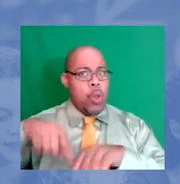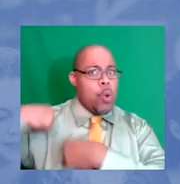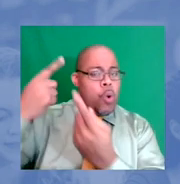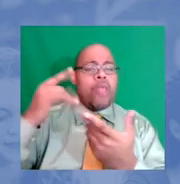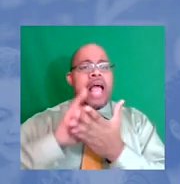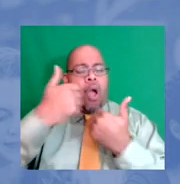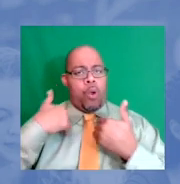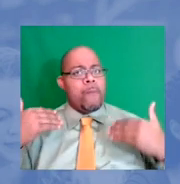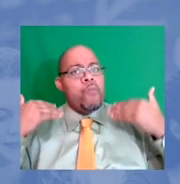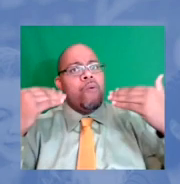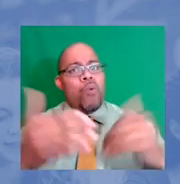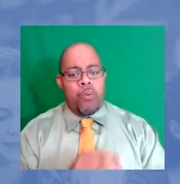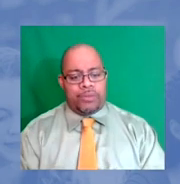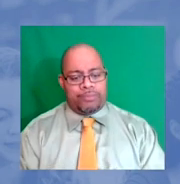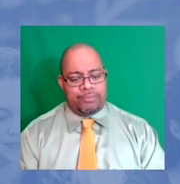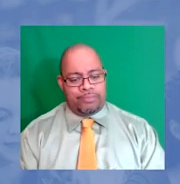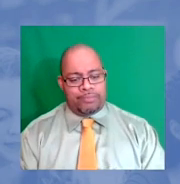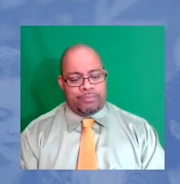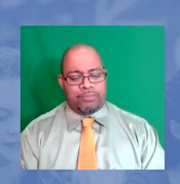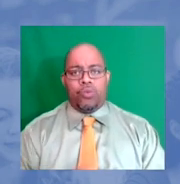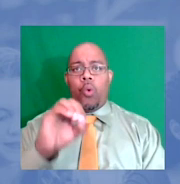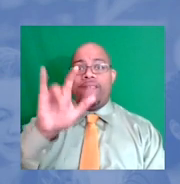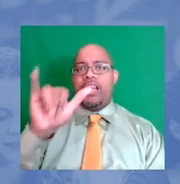THAT'S WONDERFUL. YOU SHOW HOW YOU'VE TAKEN, YOU DIDN'T JUST